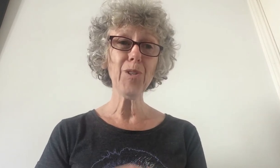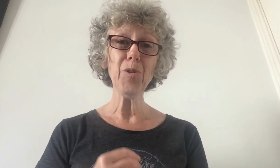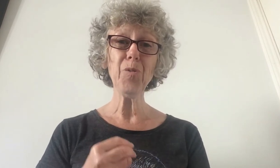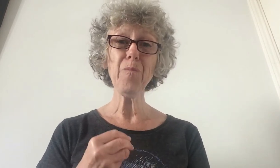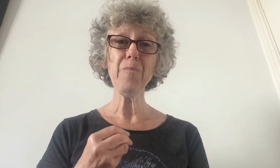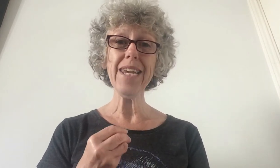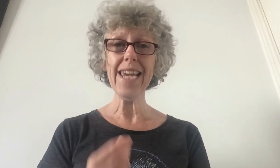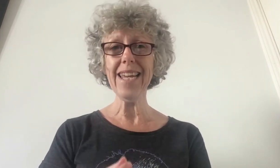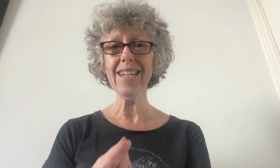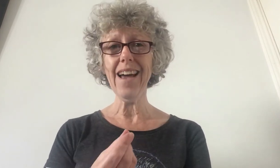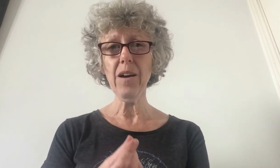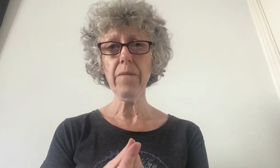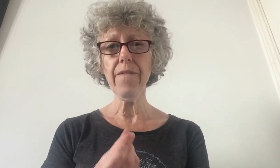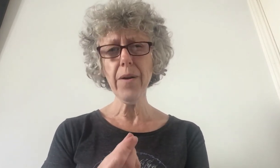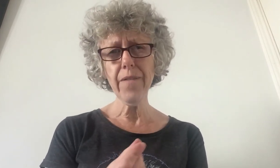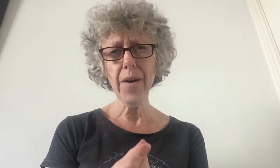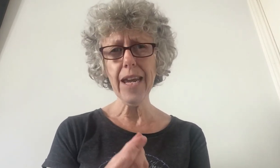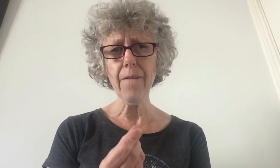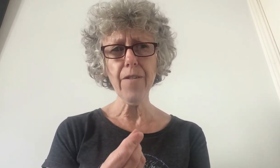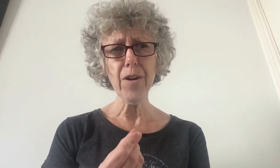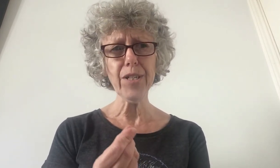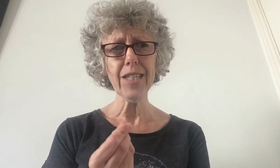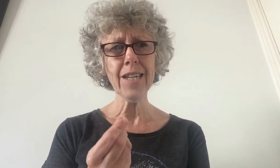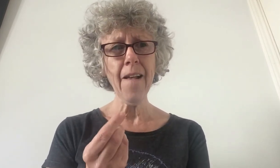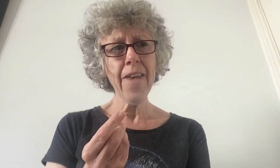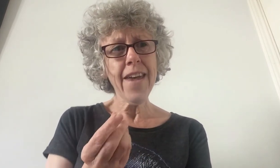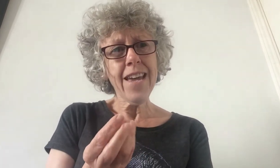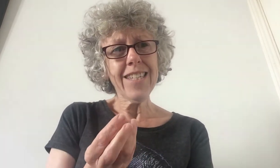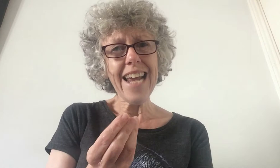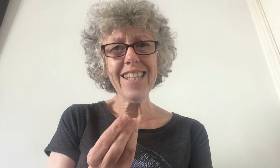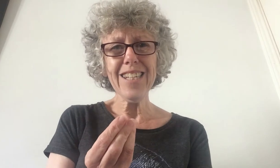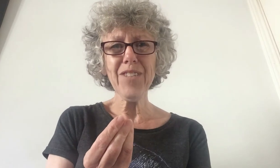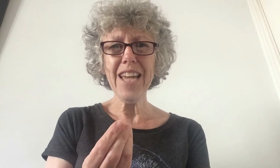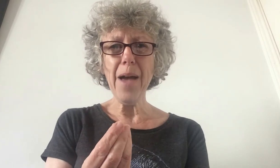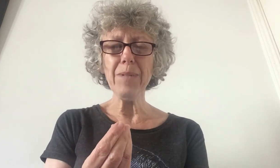to begin our very very first tentative steps